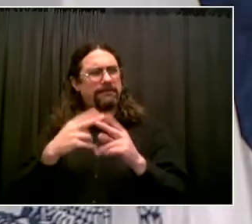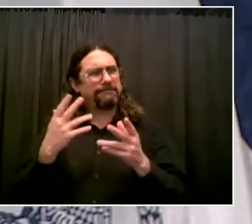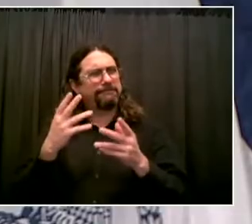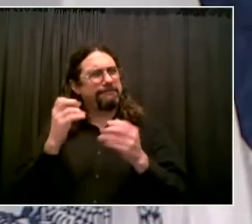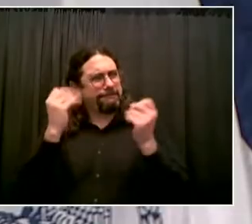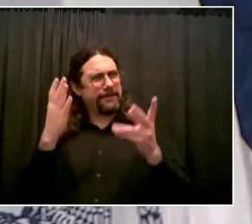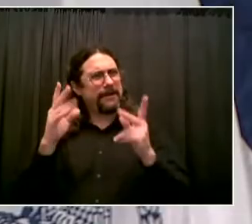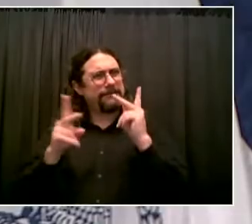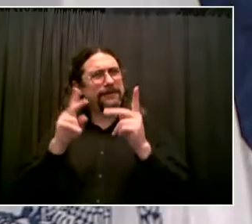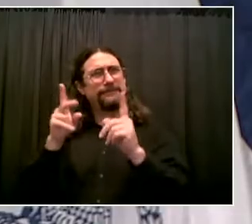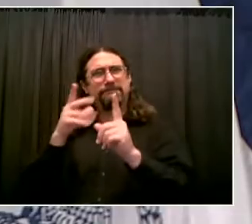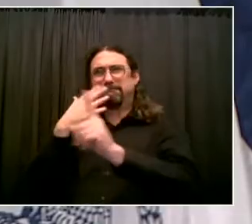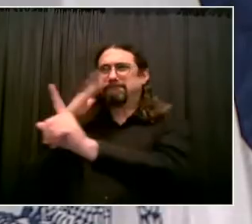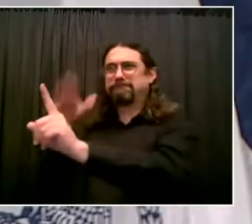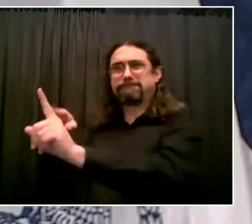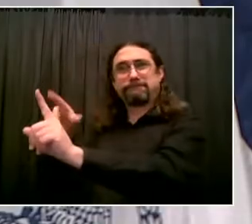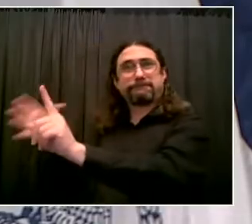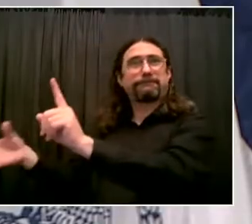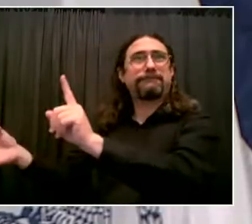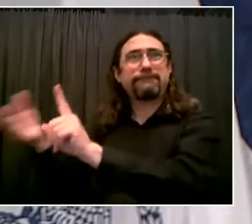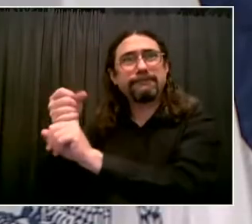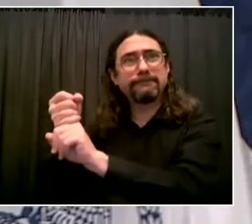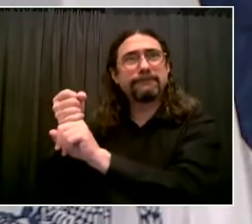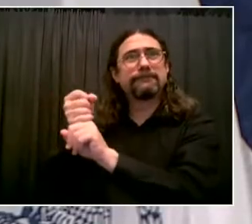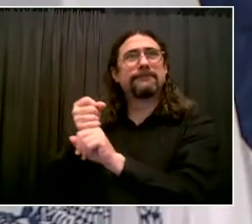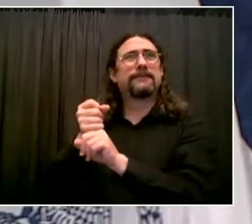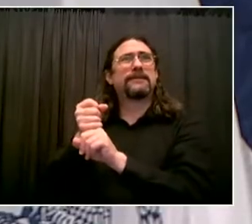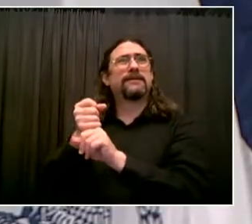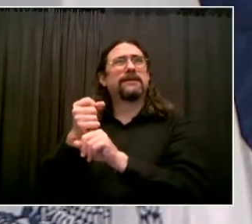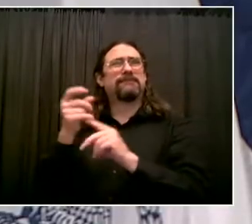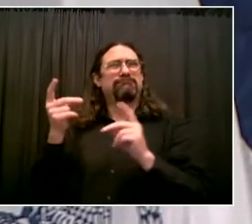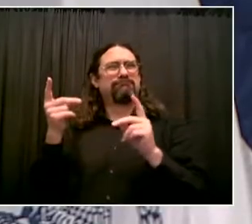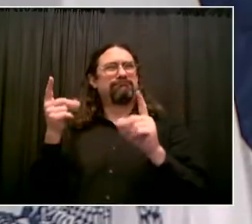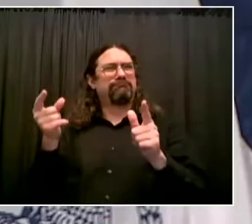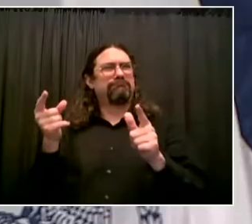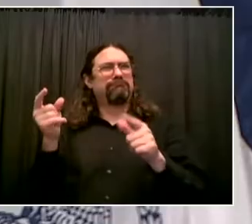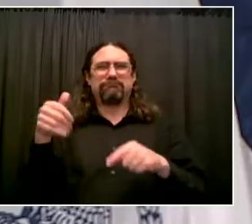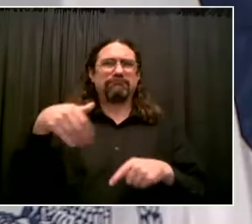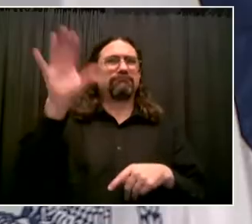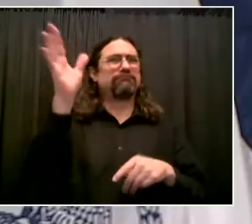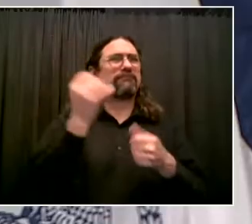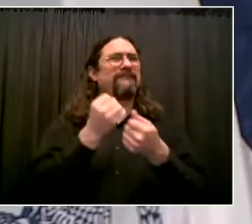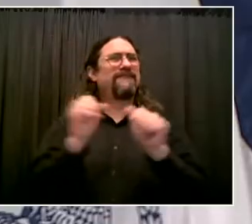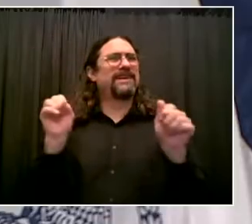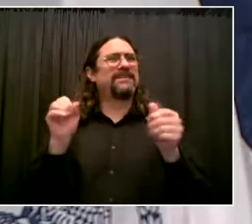STREET. ARE THERE ANY EFFORTS THAT IS GOING TO BE MADE TO TRY AND